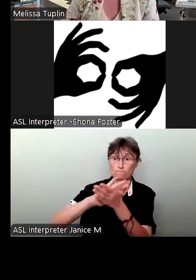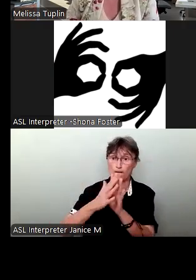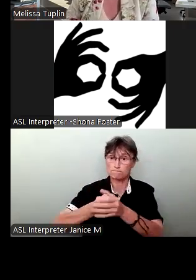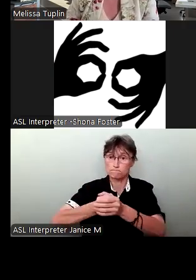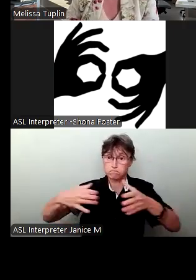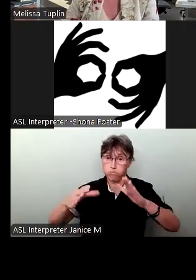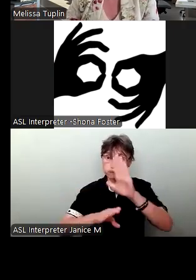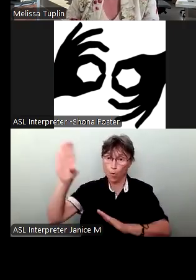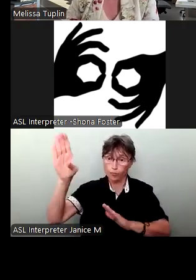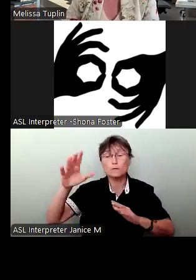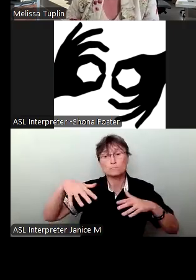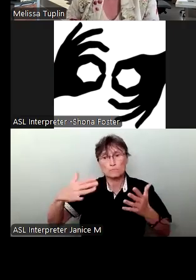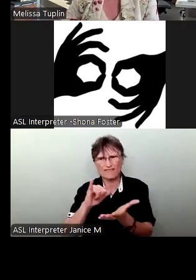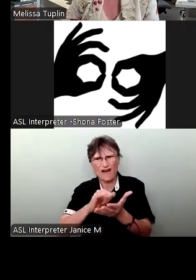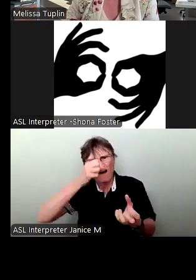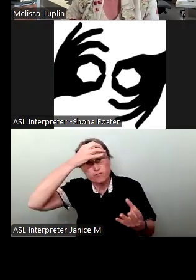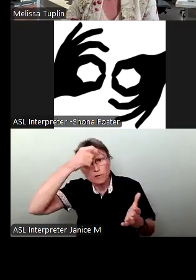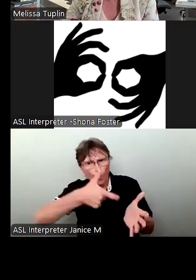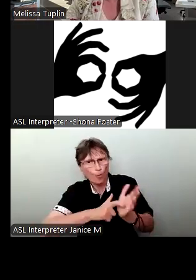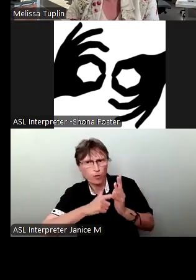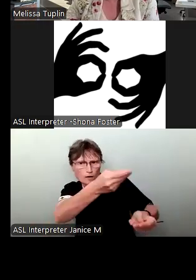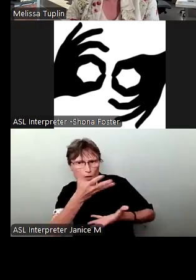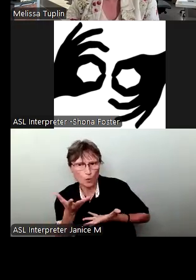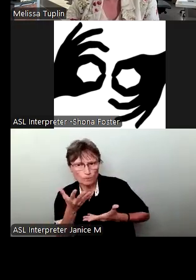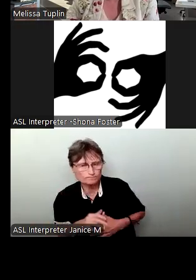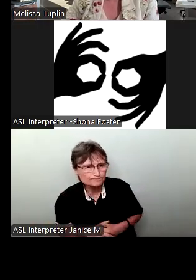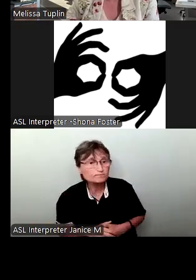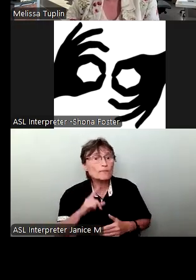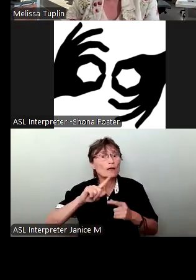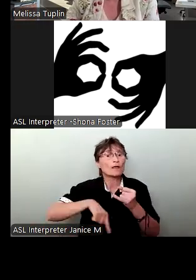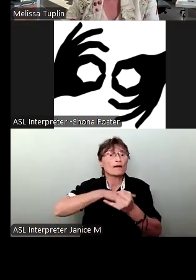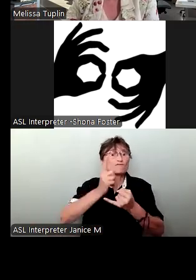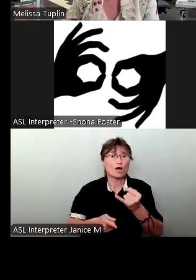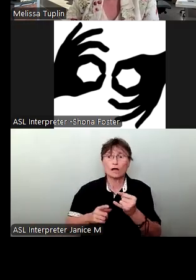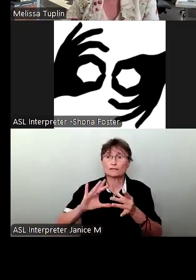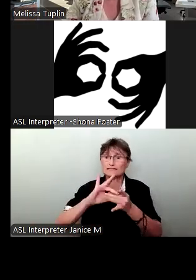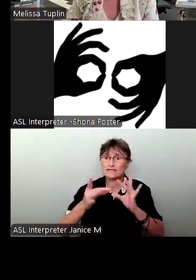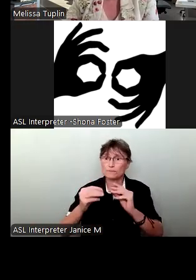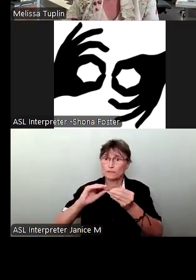And then this section aligned to the final criteria statement eight. The organization